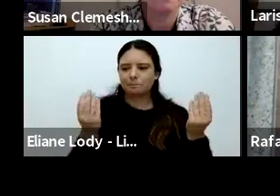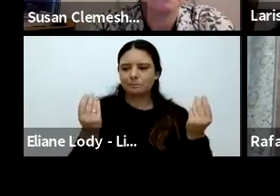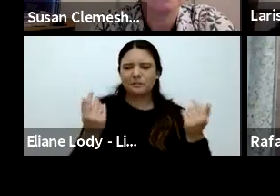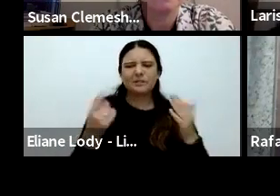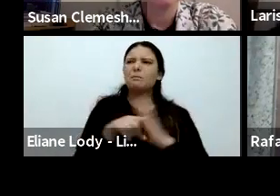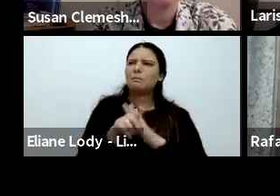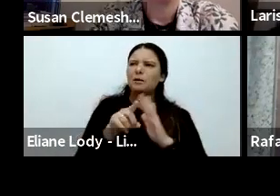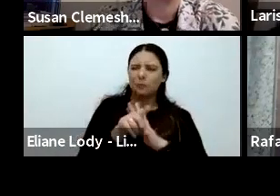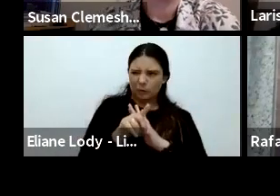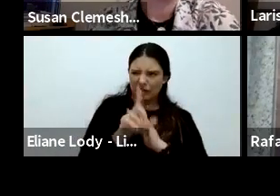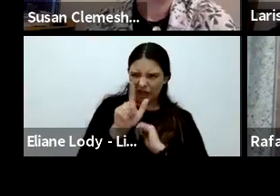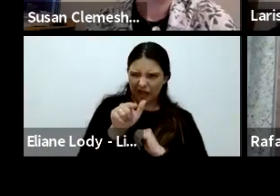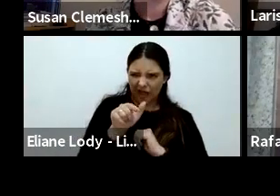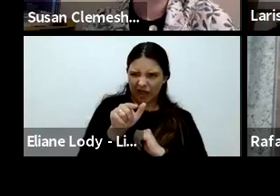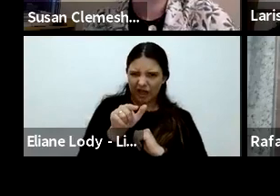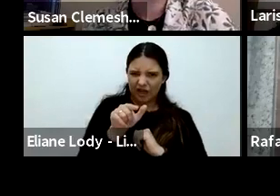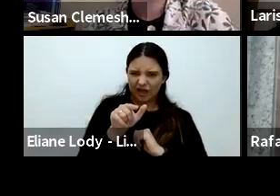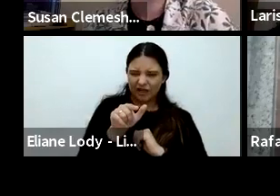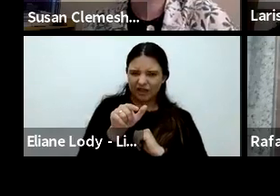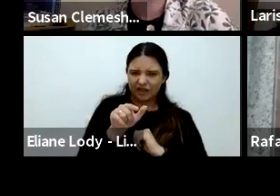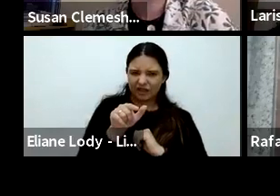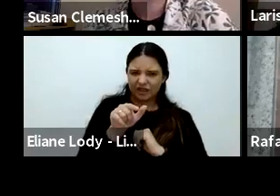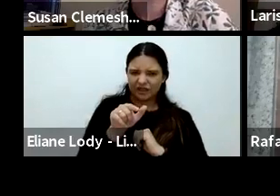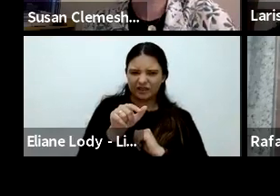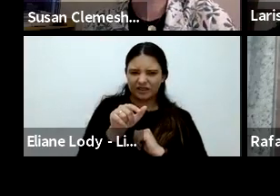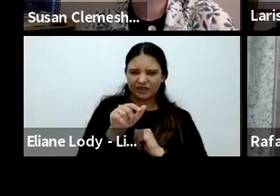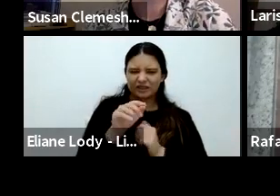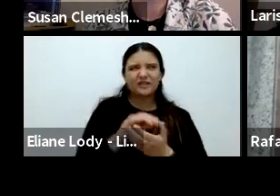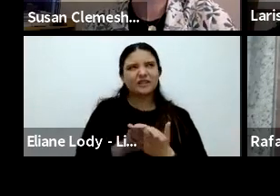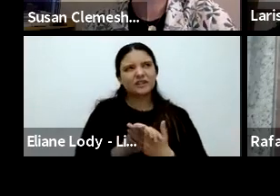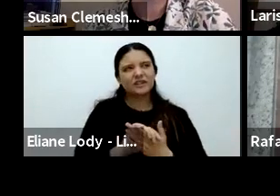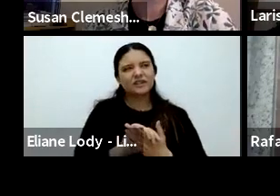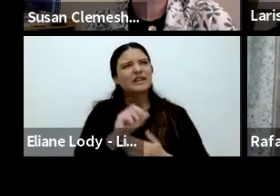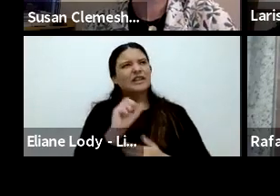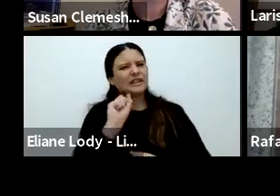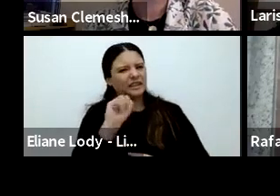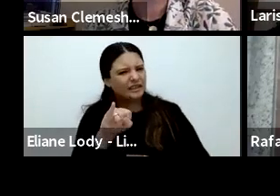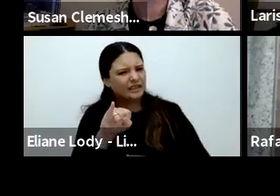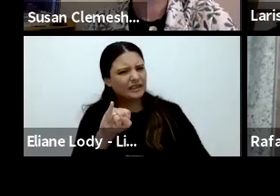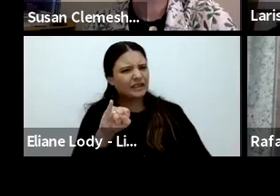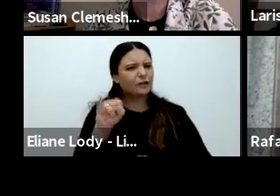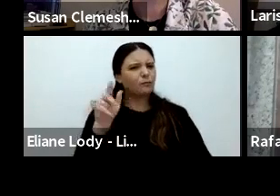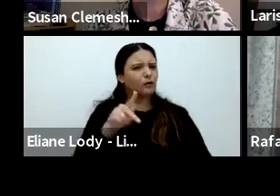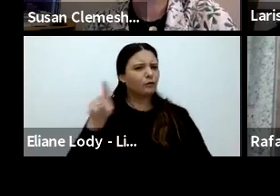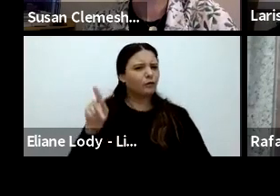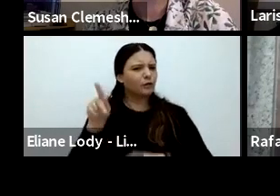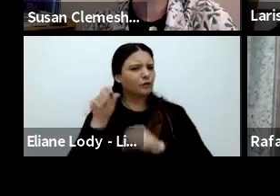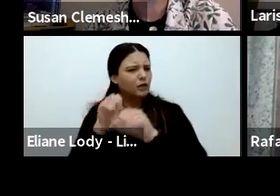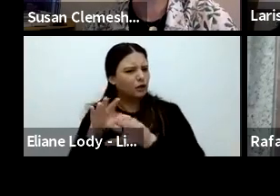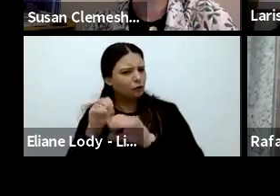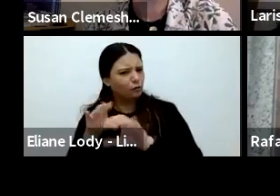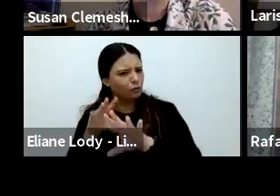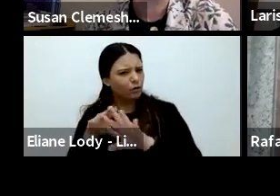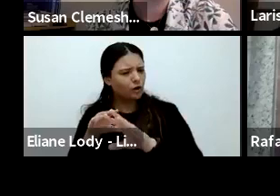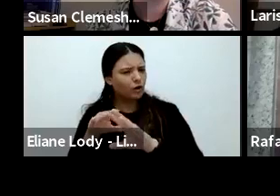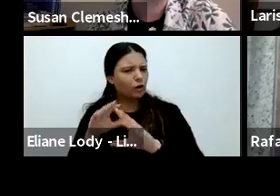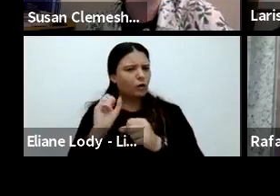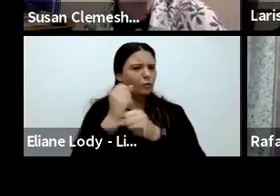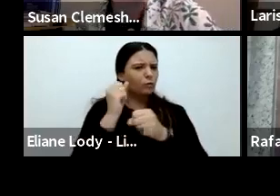schools. chools are constructed to do constructed to do something else. And I believe that that's. a big